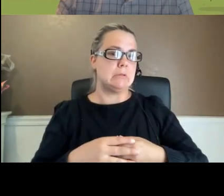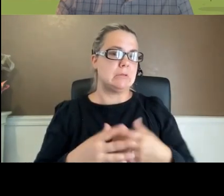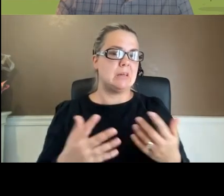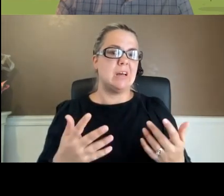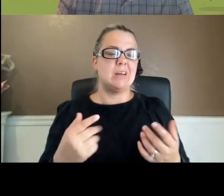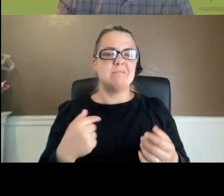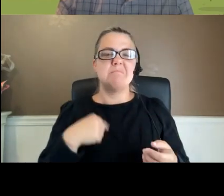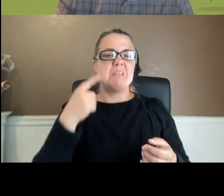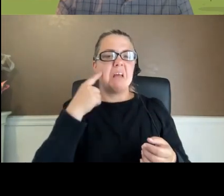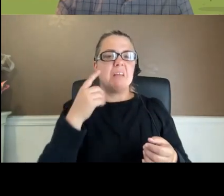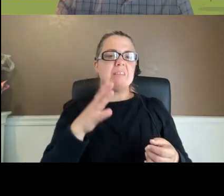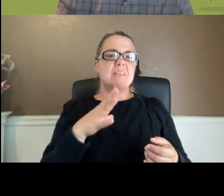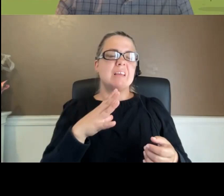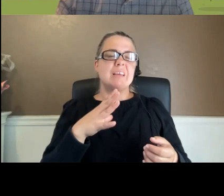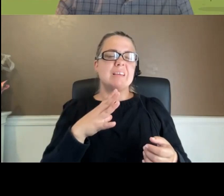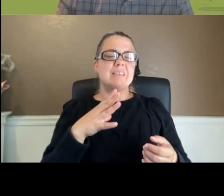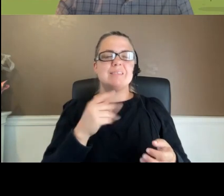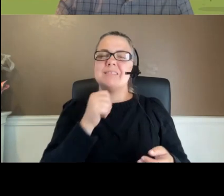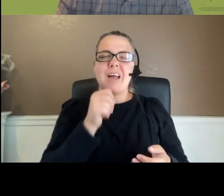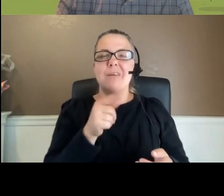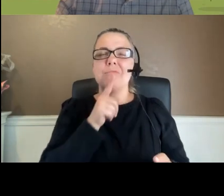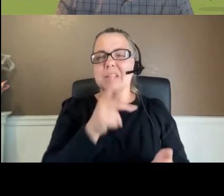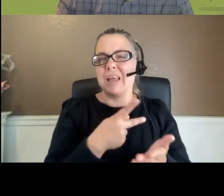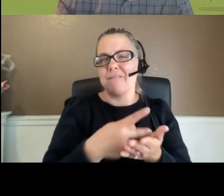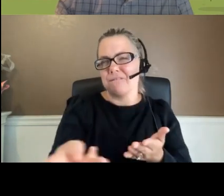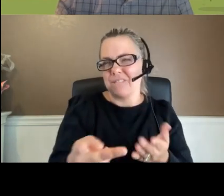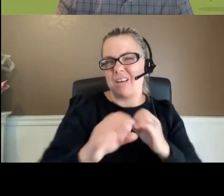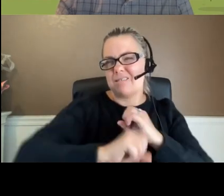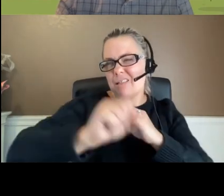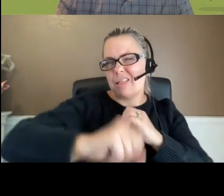typically a failure. But this alternative text is probably a little longer than it needs to be